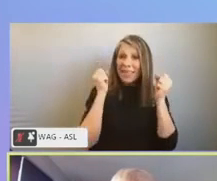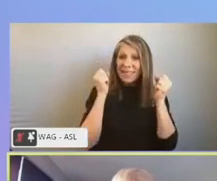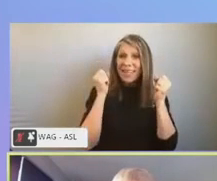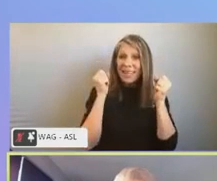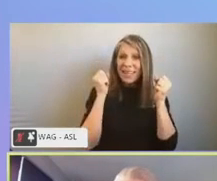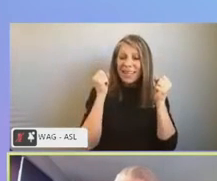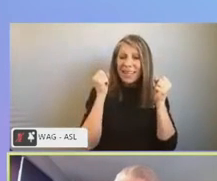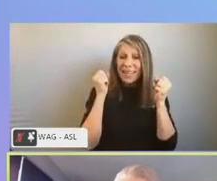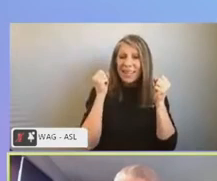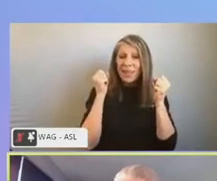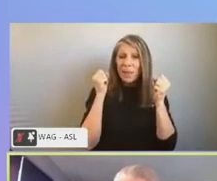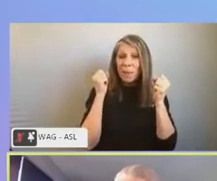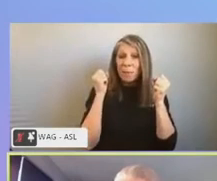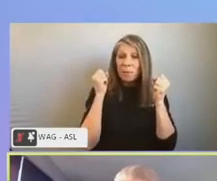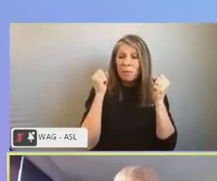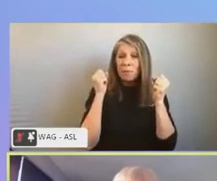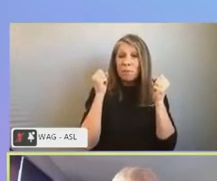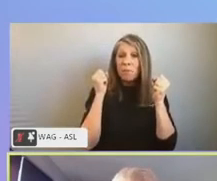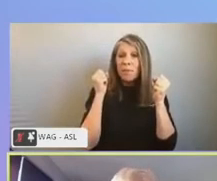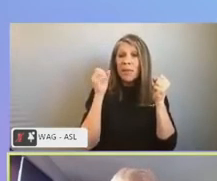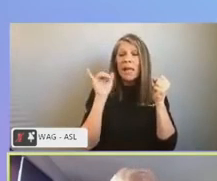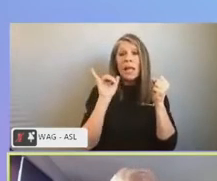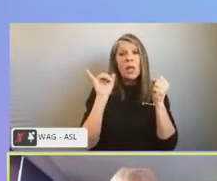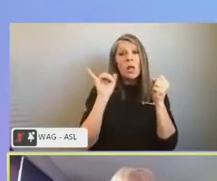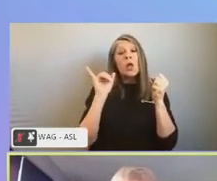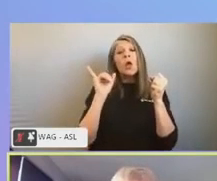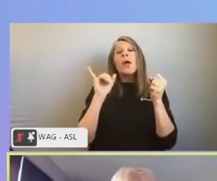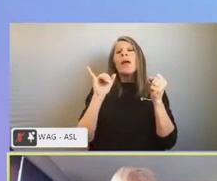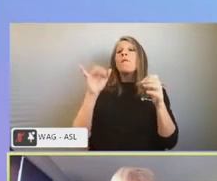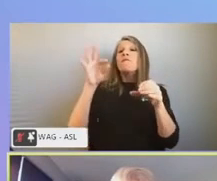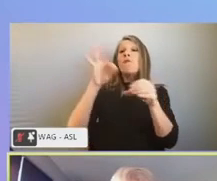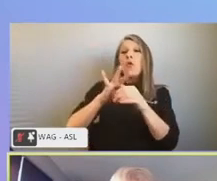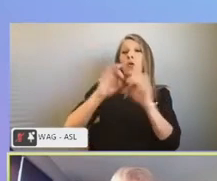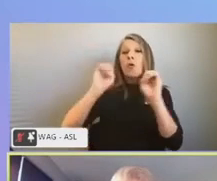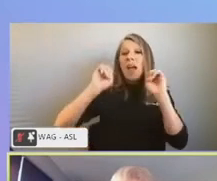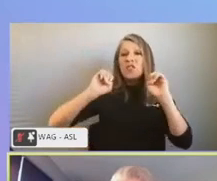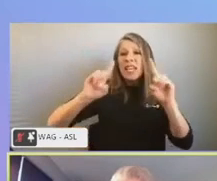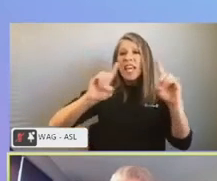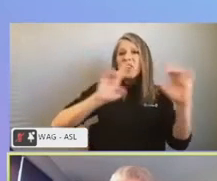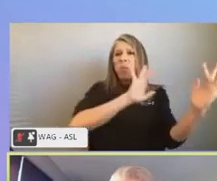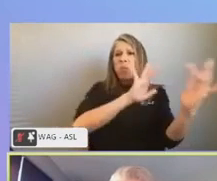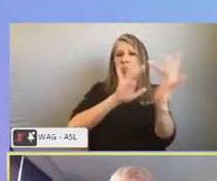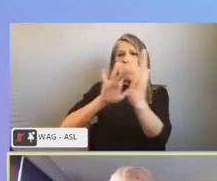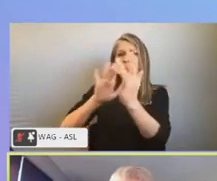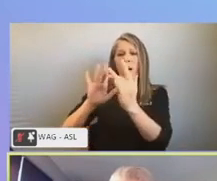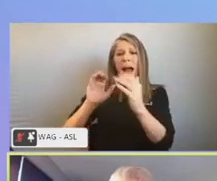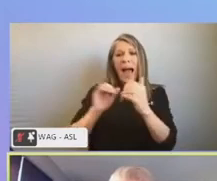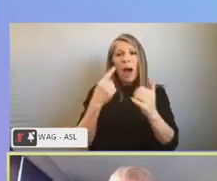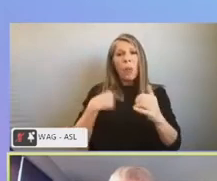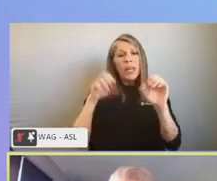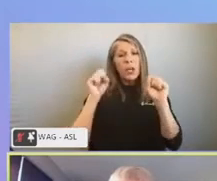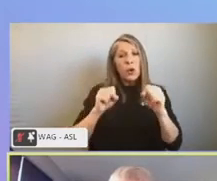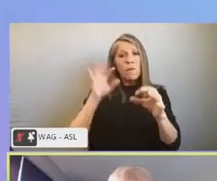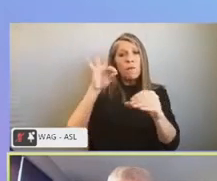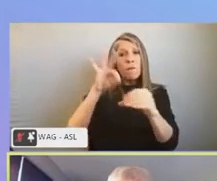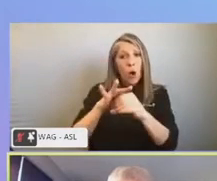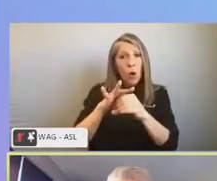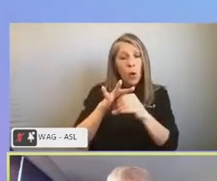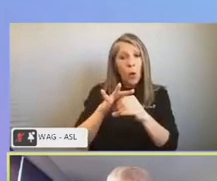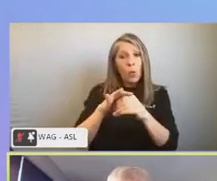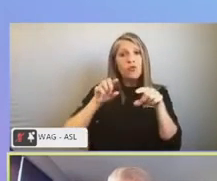to 6.3% in 2016. But 2020 and the pandemic did something pretty amazing, which is that the kind of massive voter